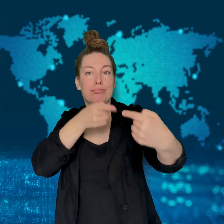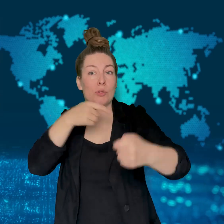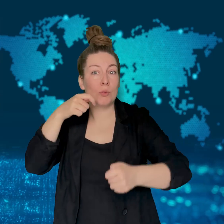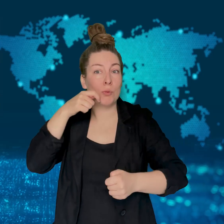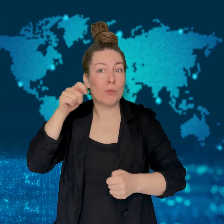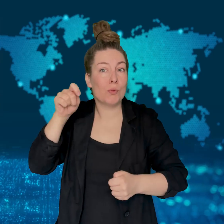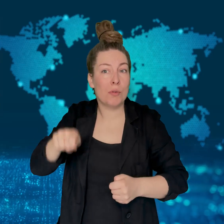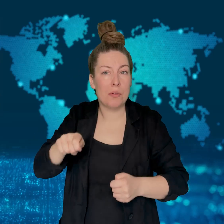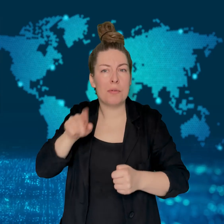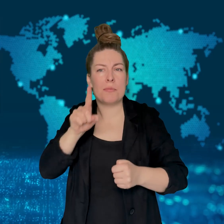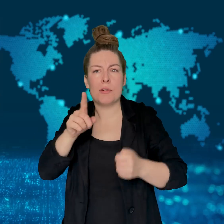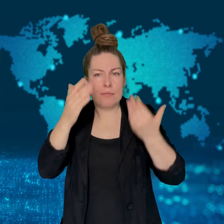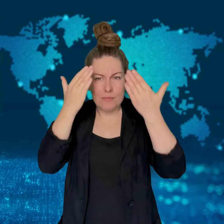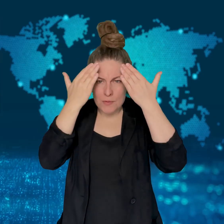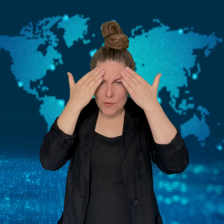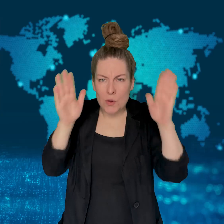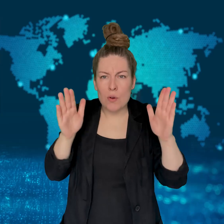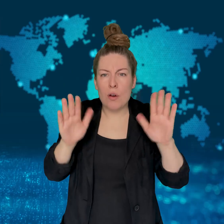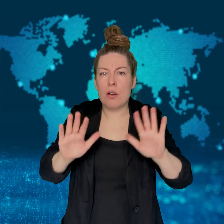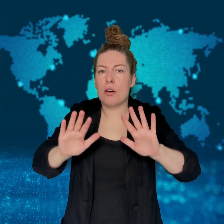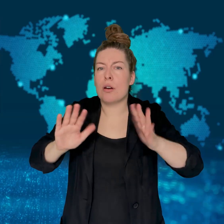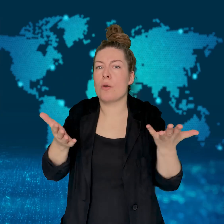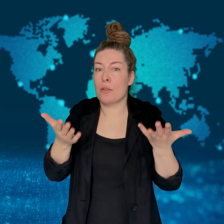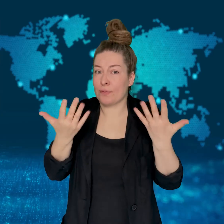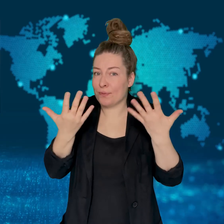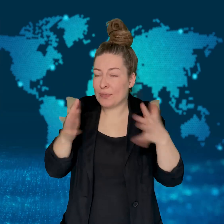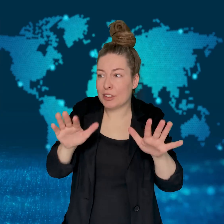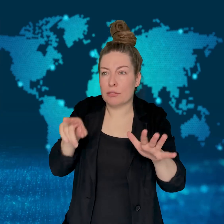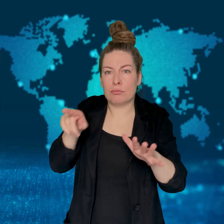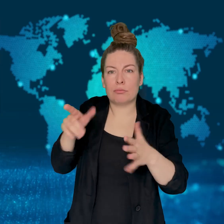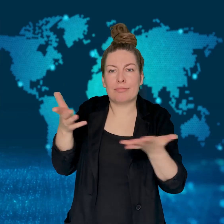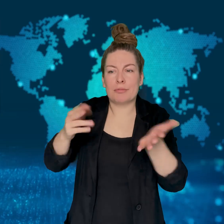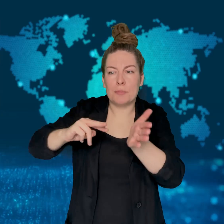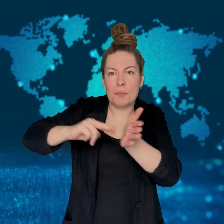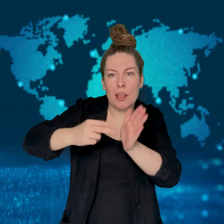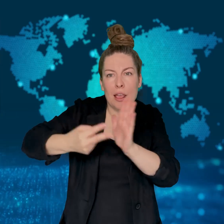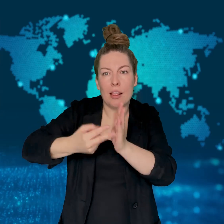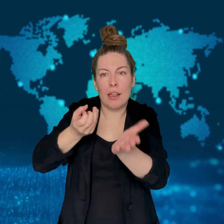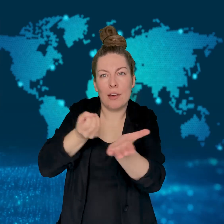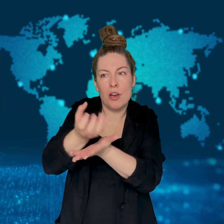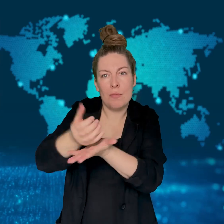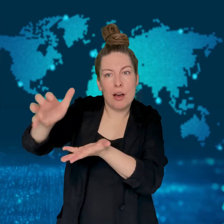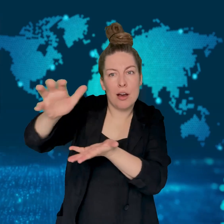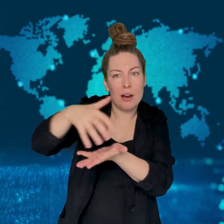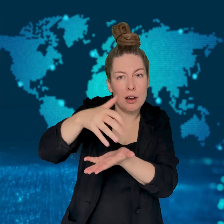Prosecutors say he contacted Russians who were directly involved